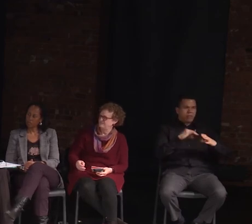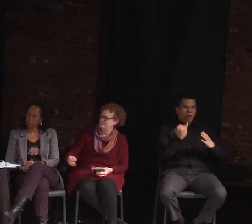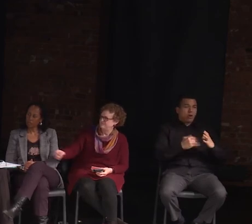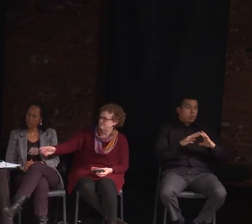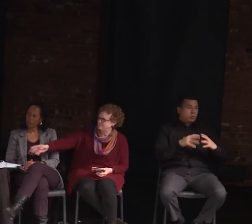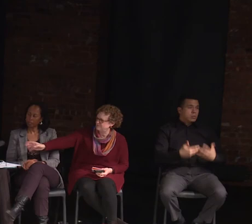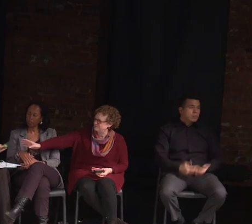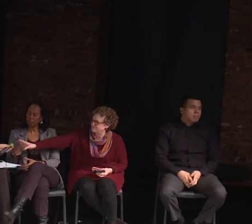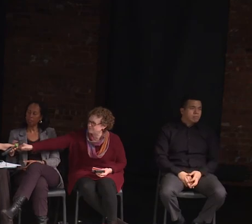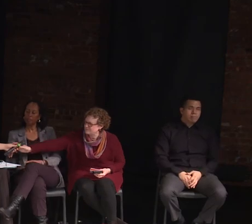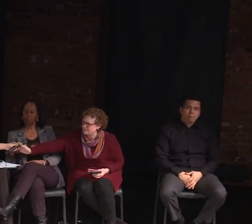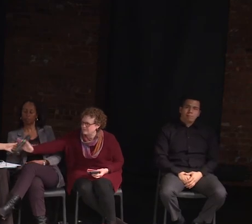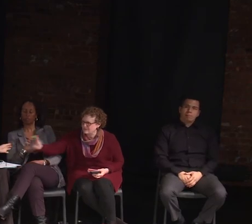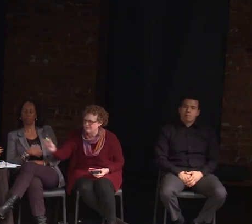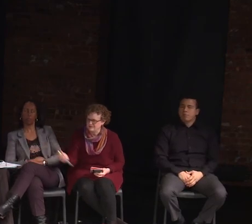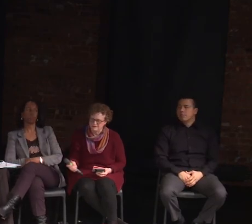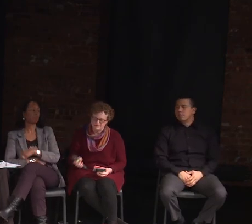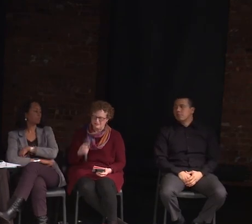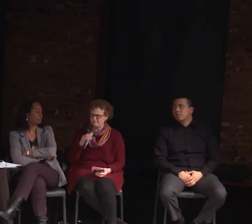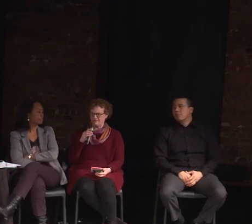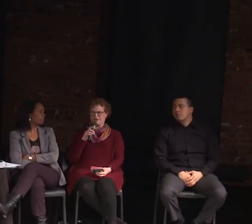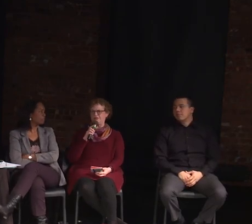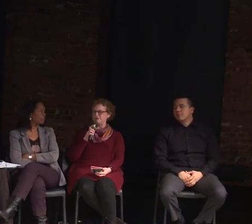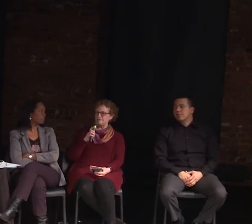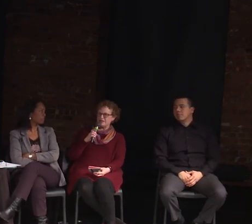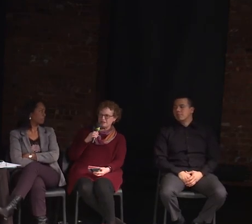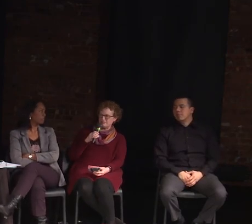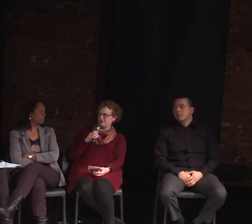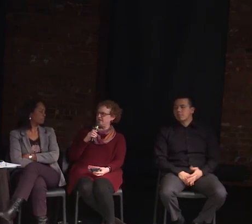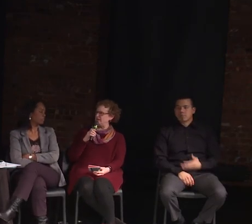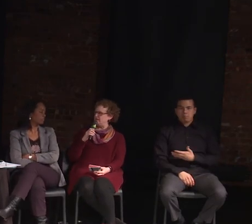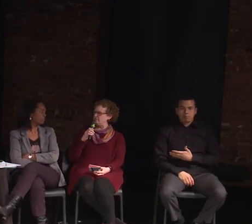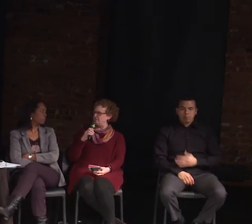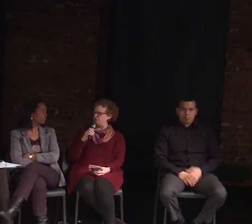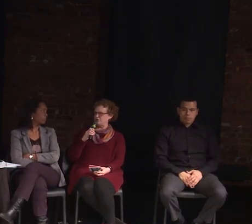Susan: I'm going to turn it back to money.